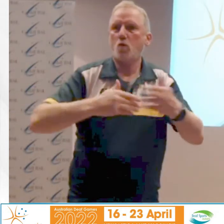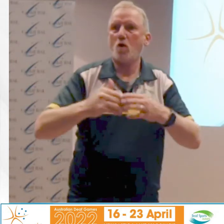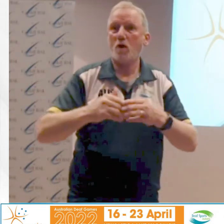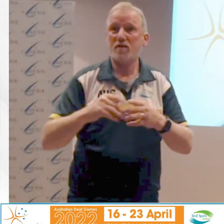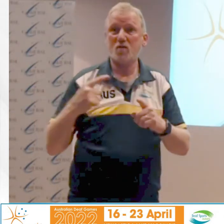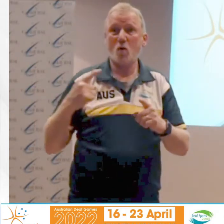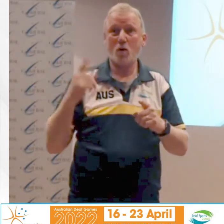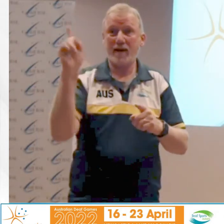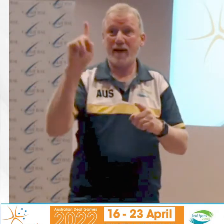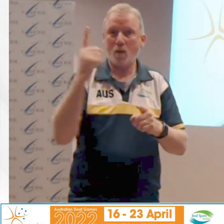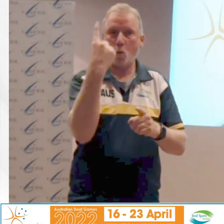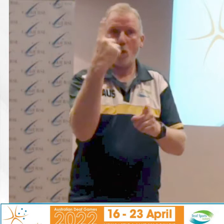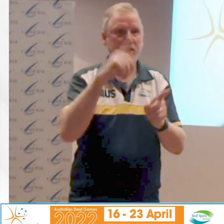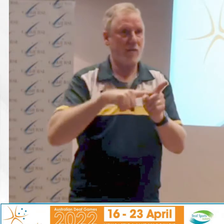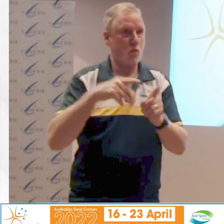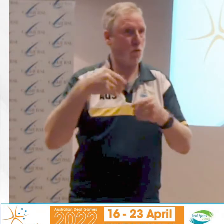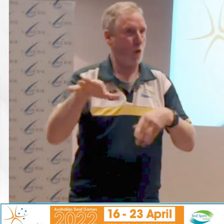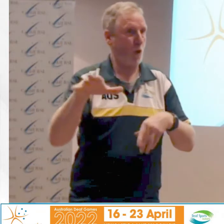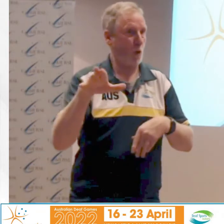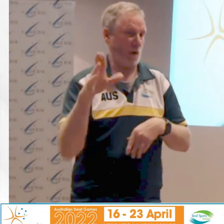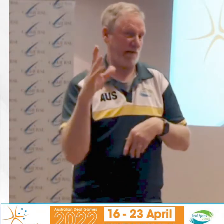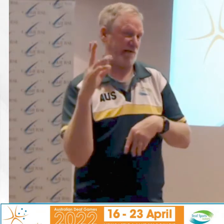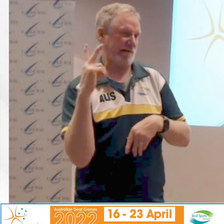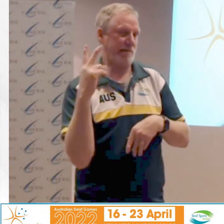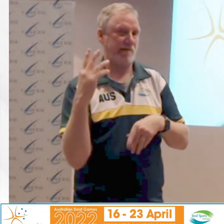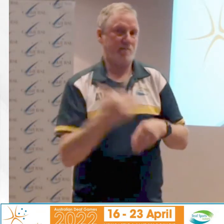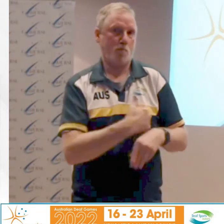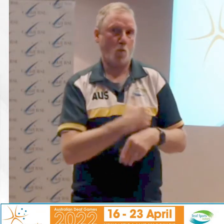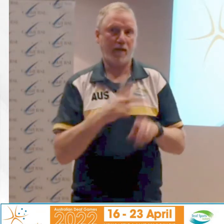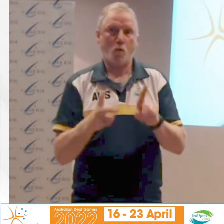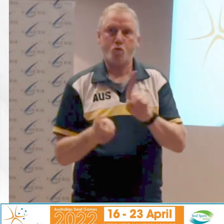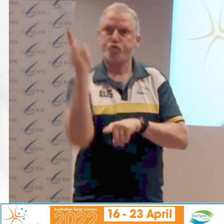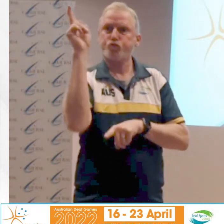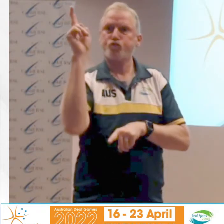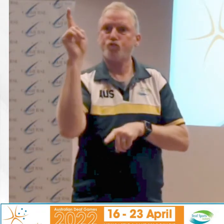see how much work they're actually doing behind the scenes this morning we celebrated